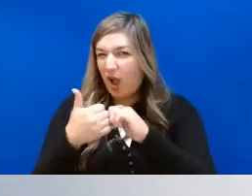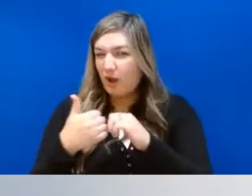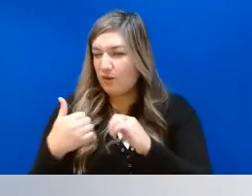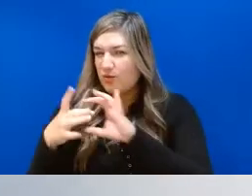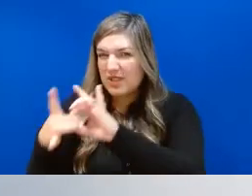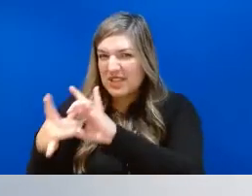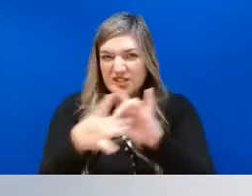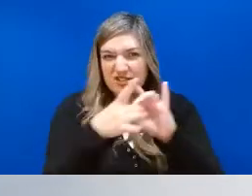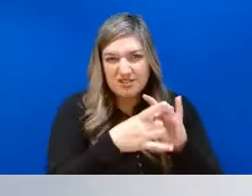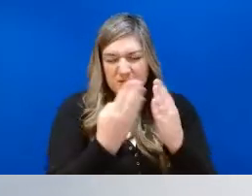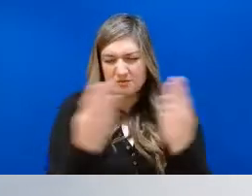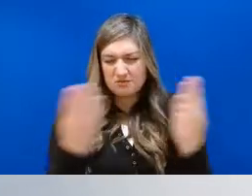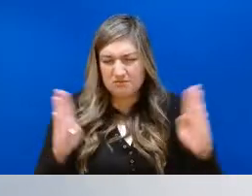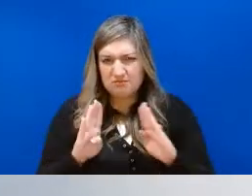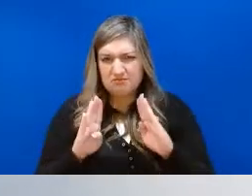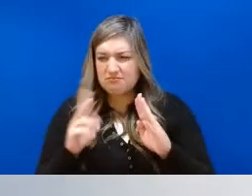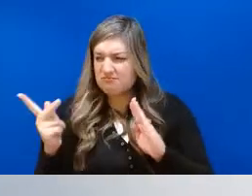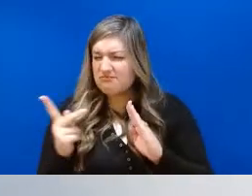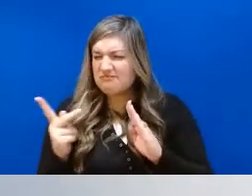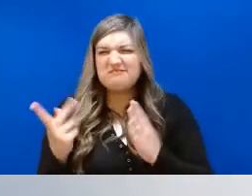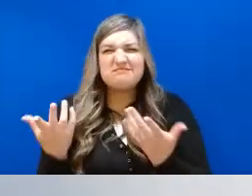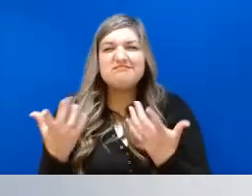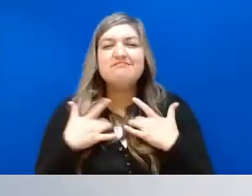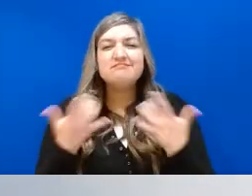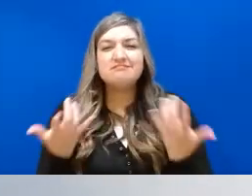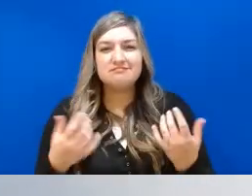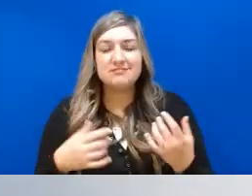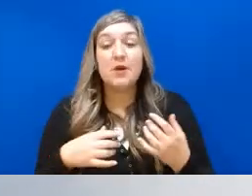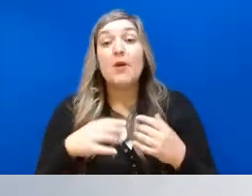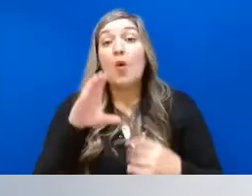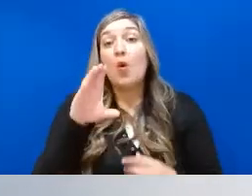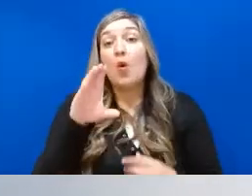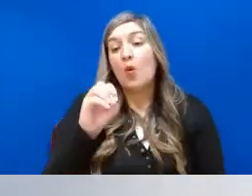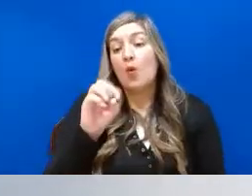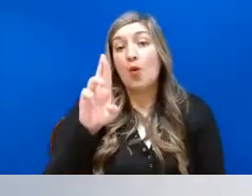What are core values? Core values are a set of measures or standards